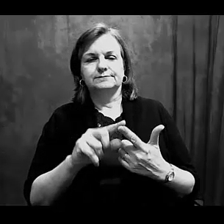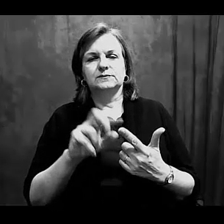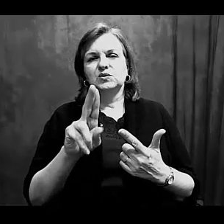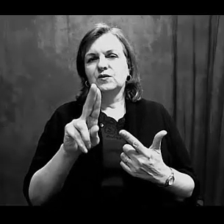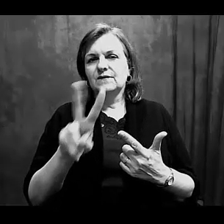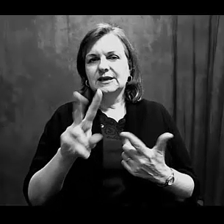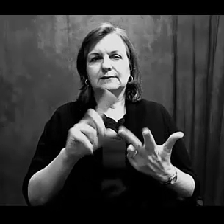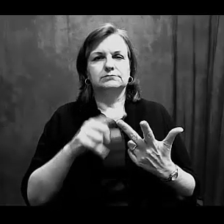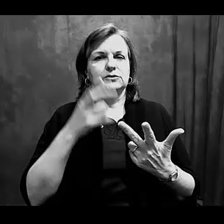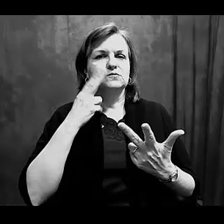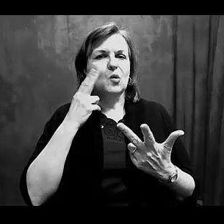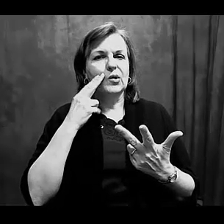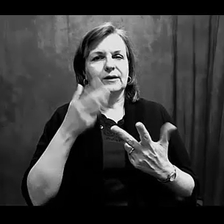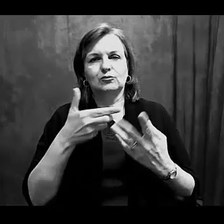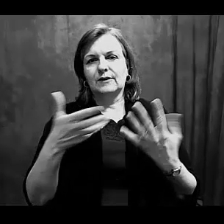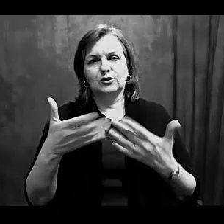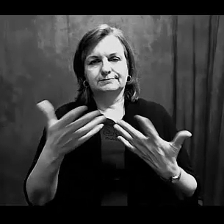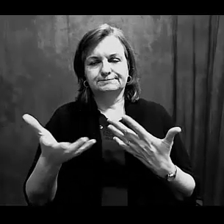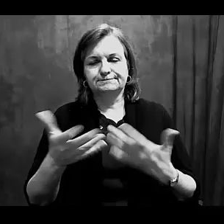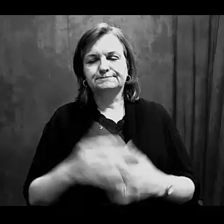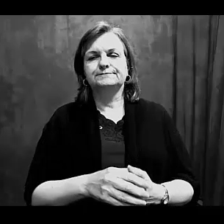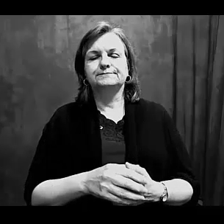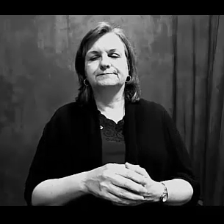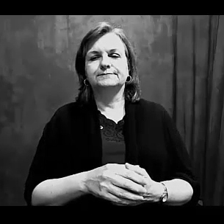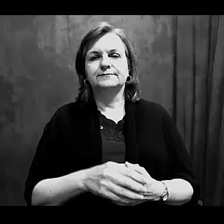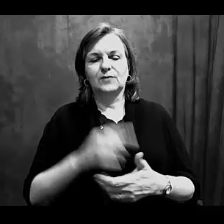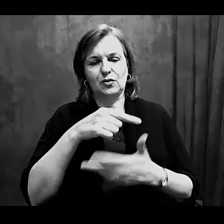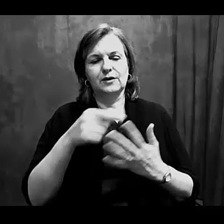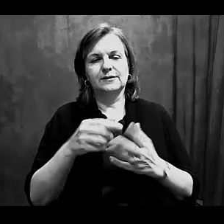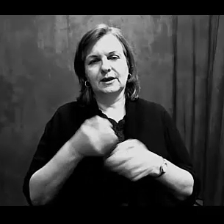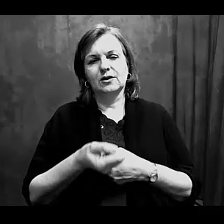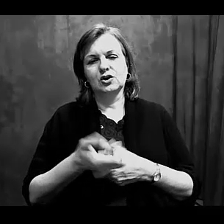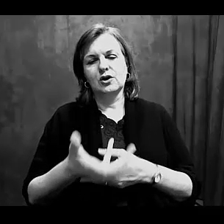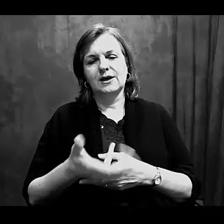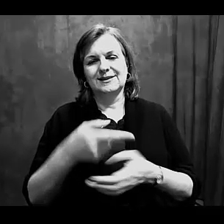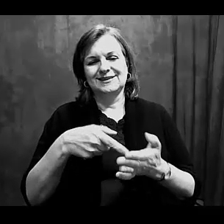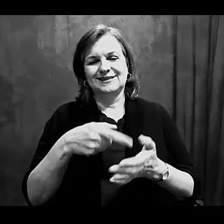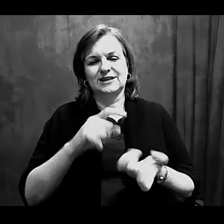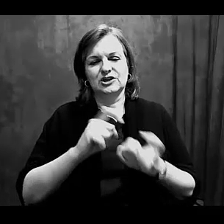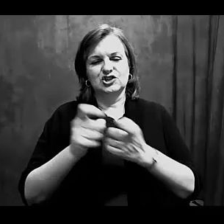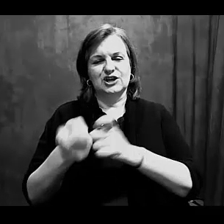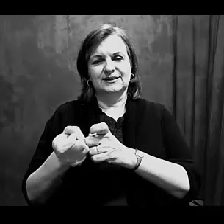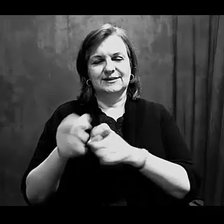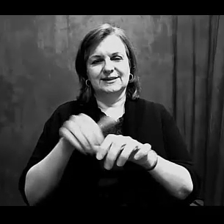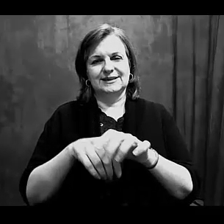radiation UV smoking all those sort of things that will contribute to a lot of these